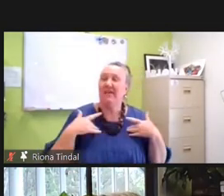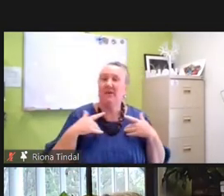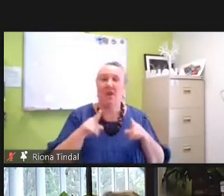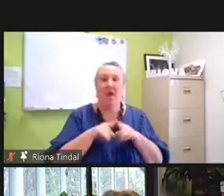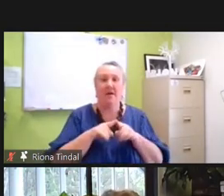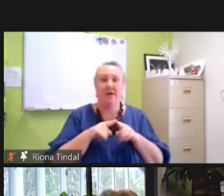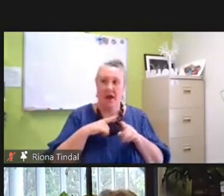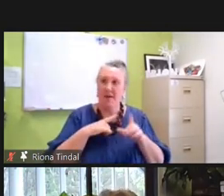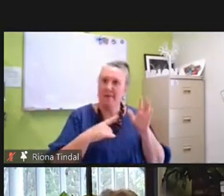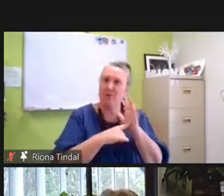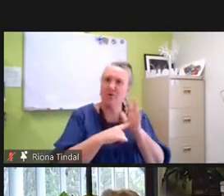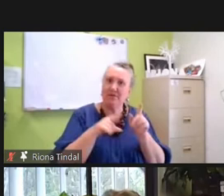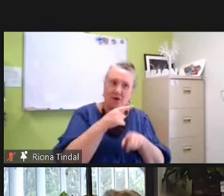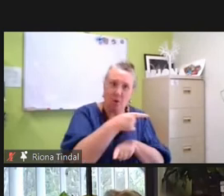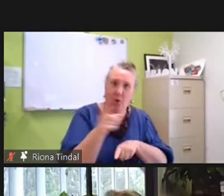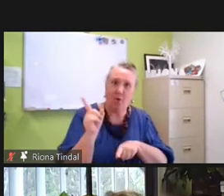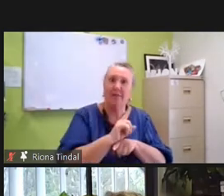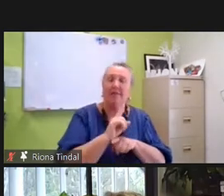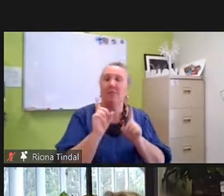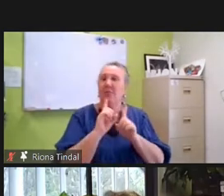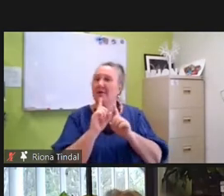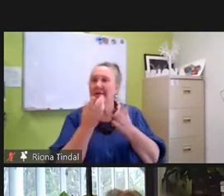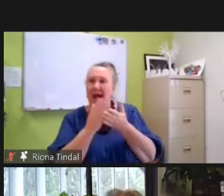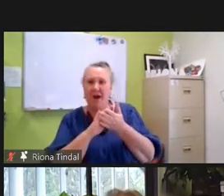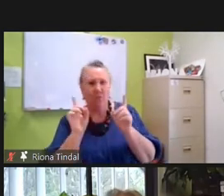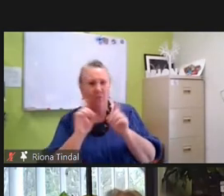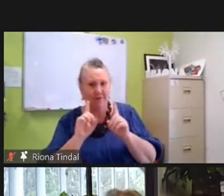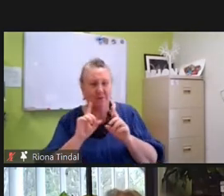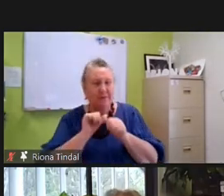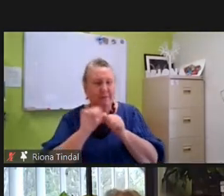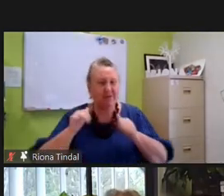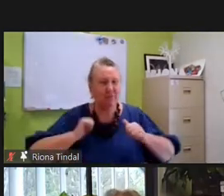making people feel valued, making people feel like they're important and that there's equity there,